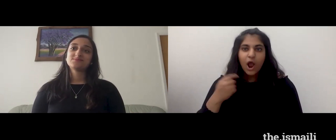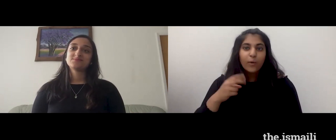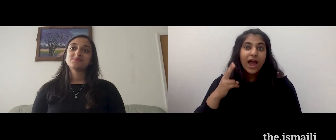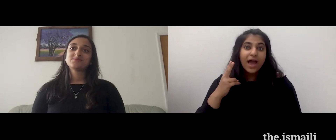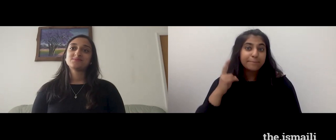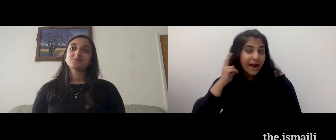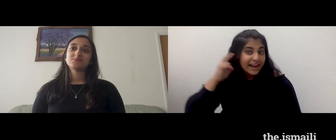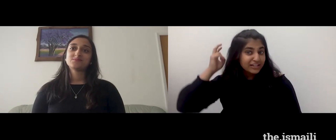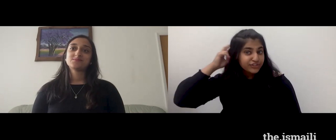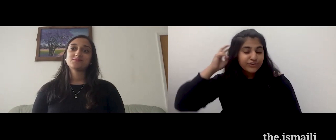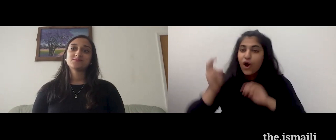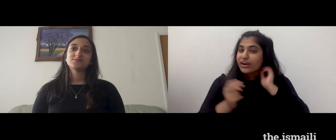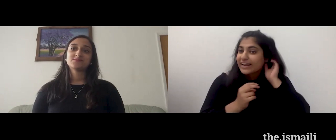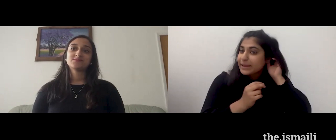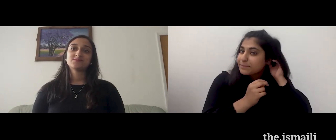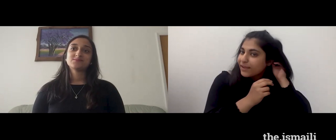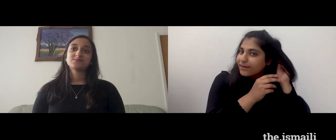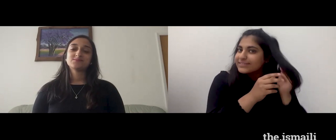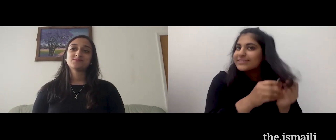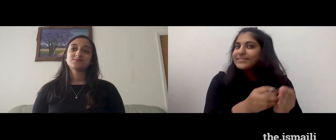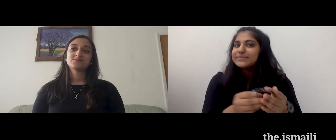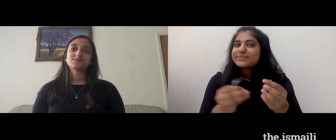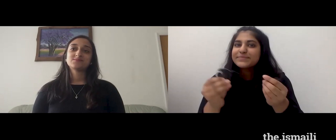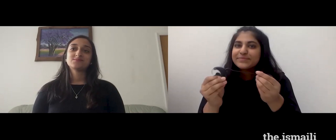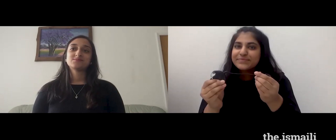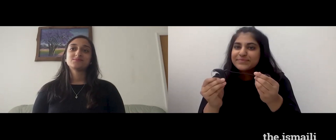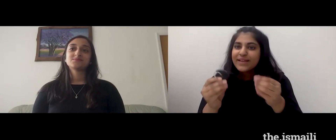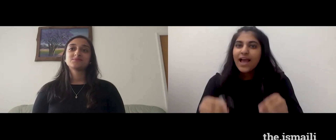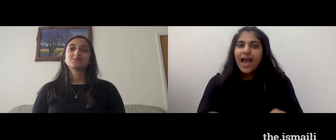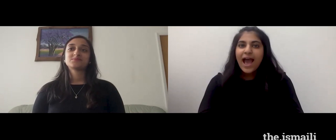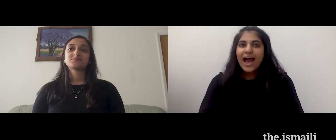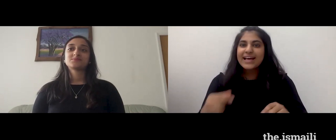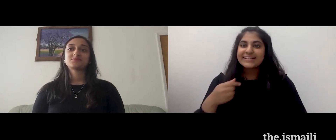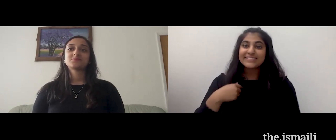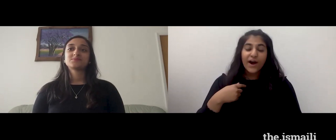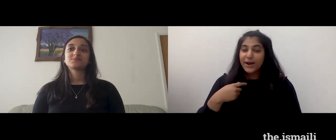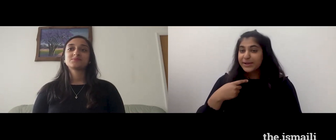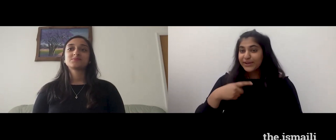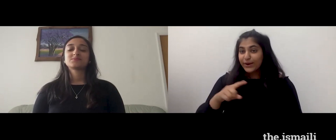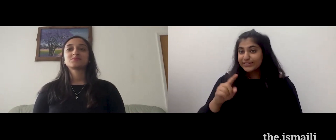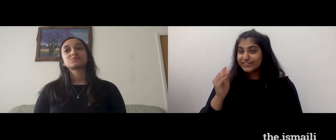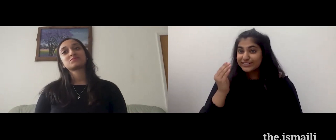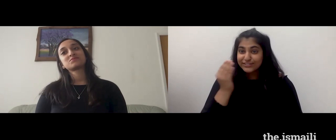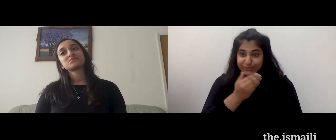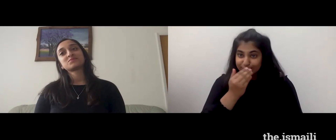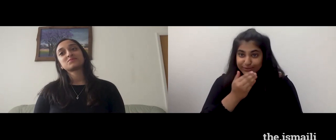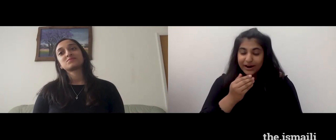I wear bilateral cochlear implants and I go to school.